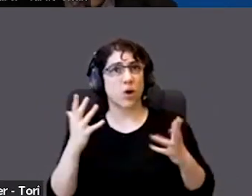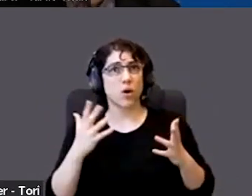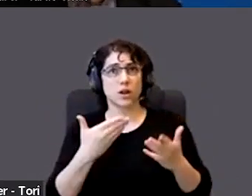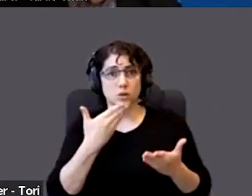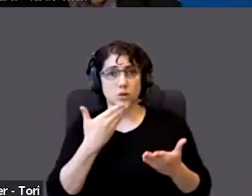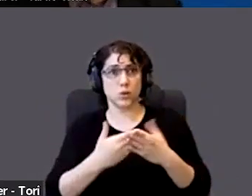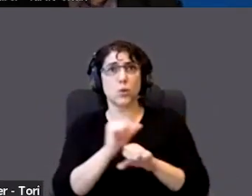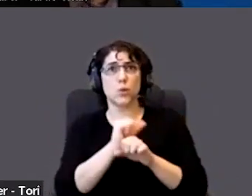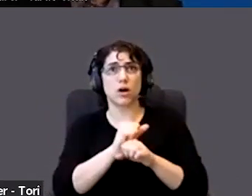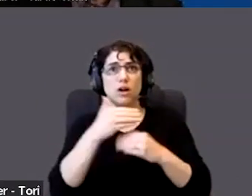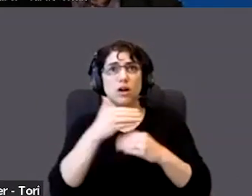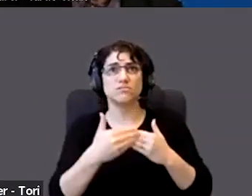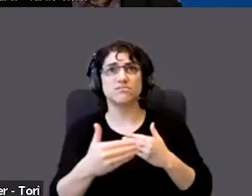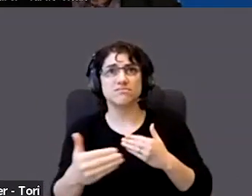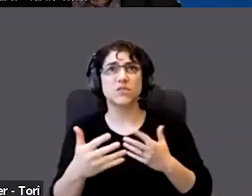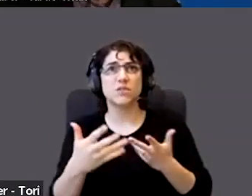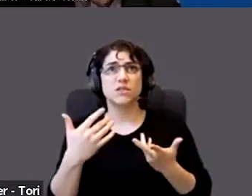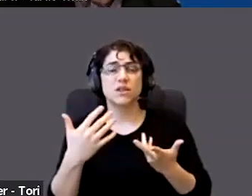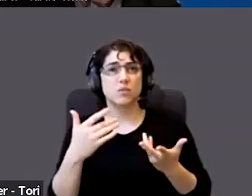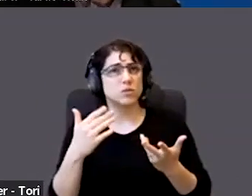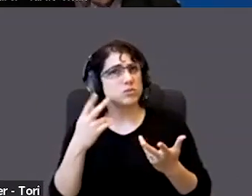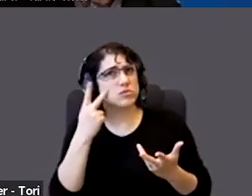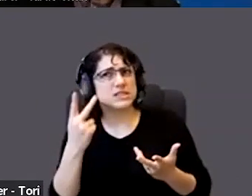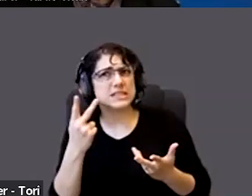do you see the need for additional resources for it;